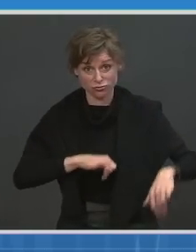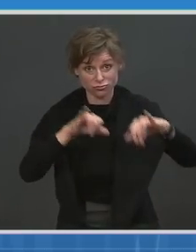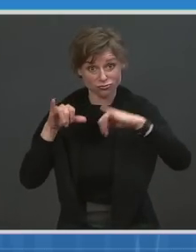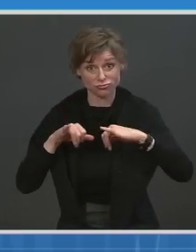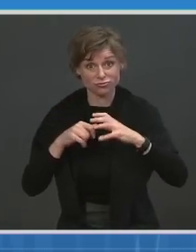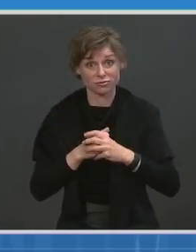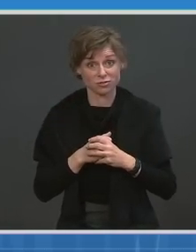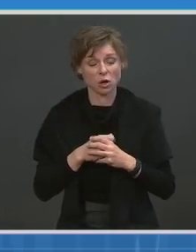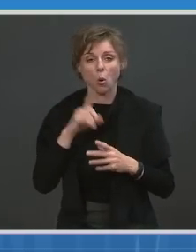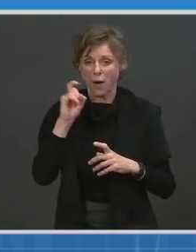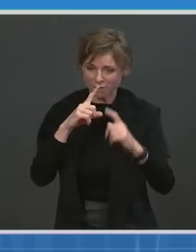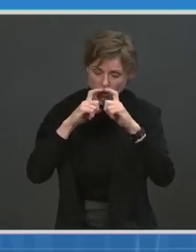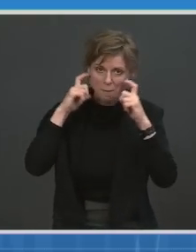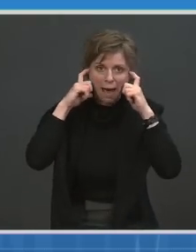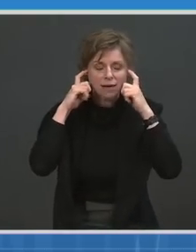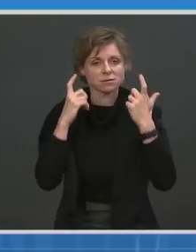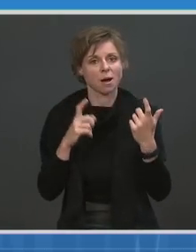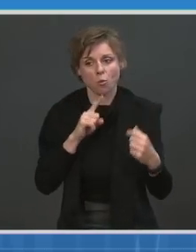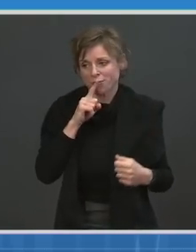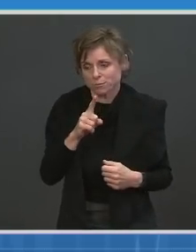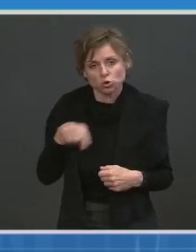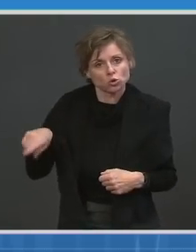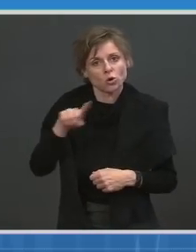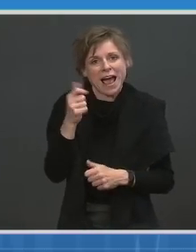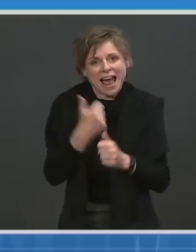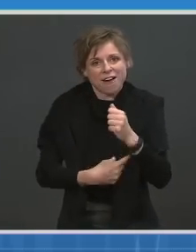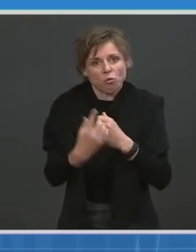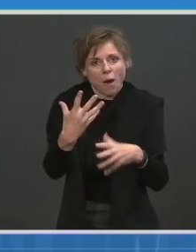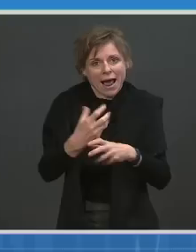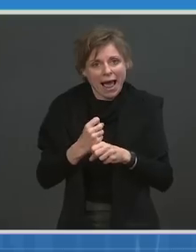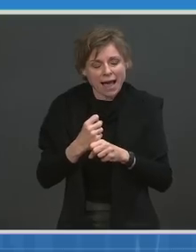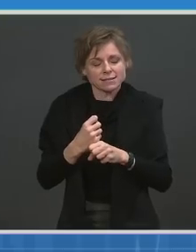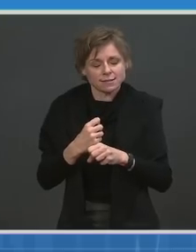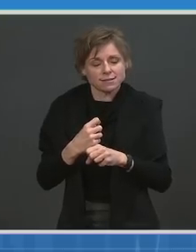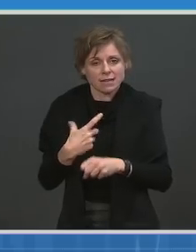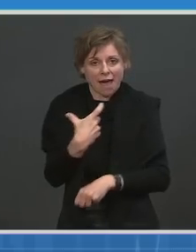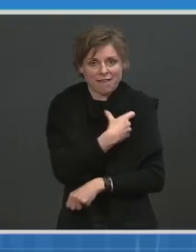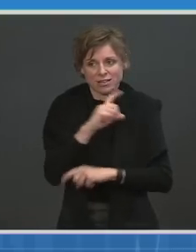everyone gets their vaccine when it's their turn. We cannot let down our guard at this point.